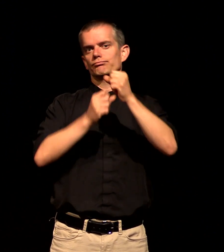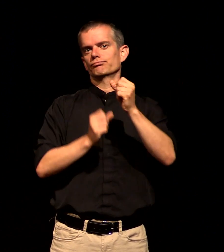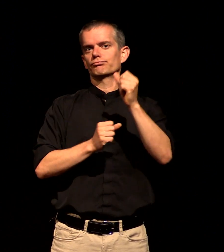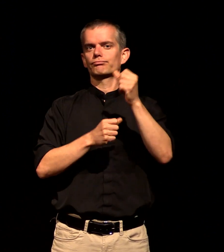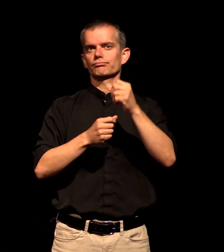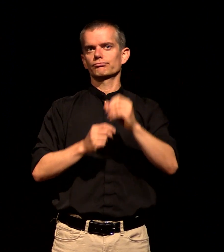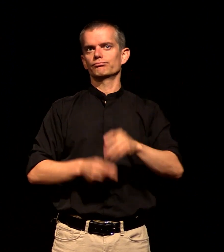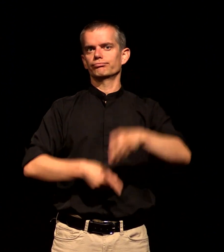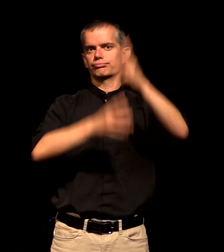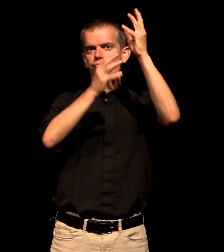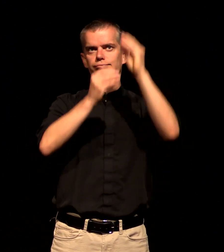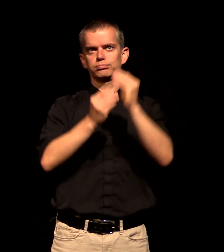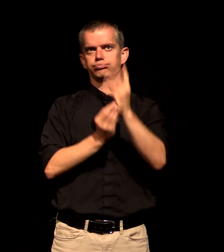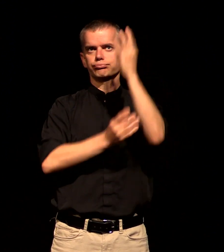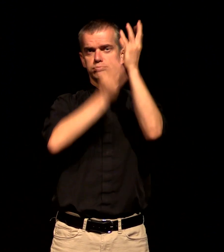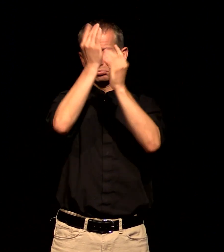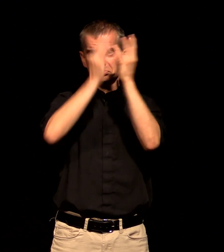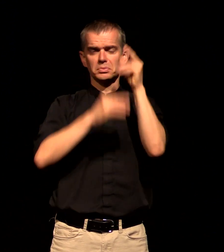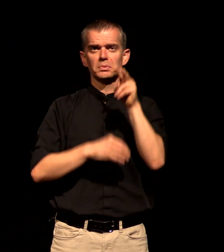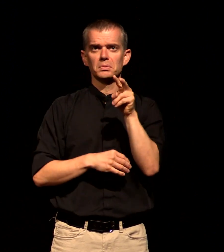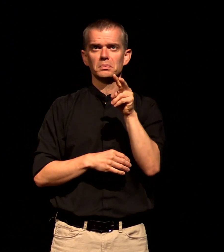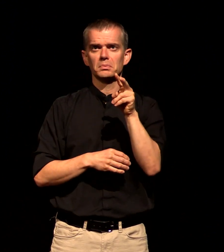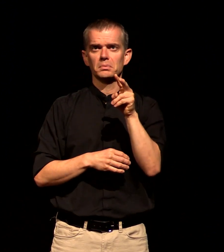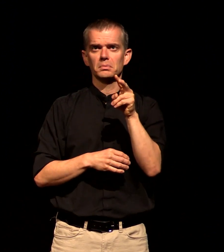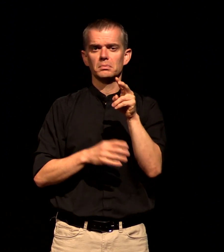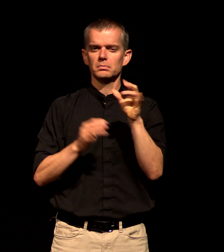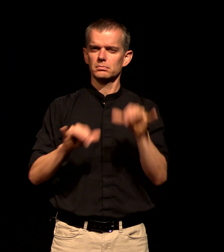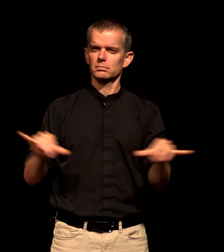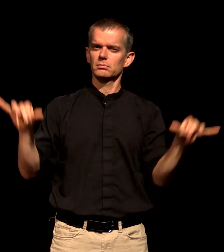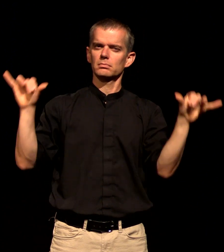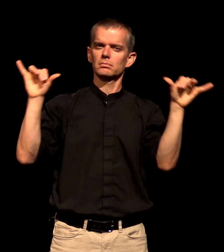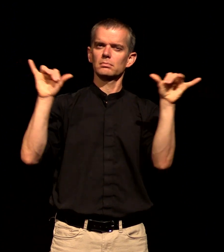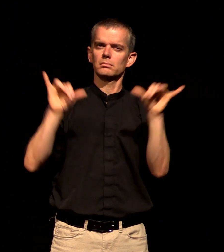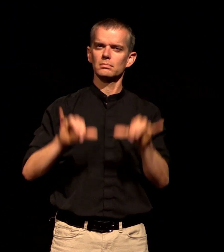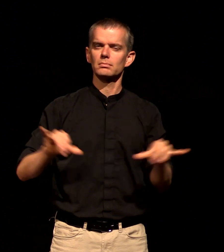we're all asleep. God continues to do what he does, he is